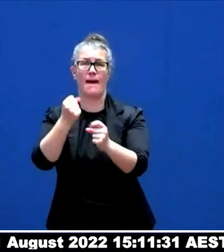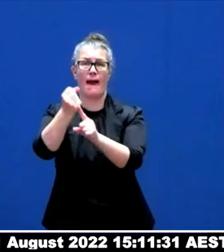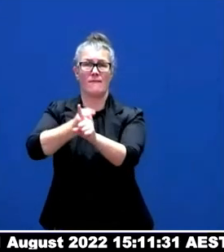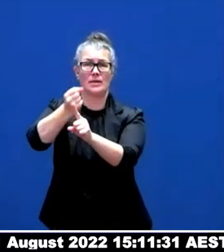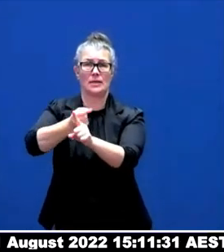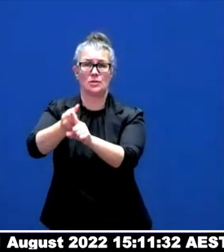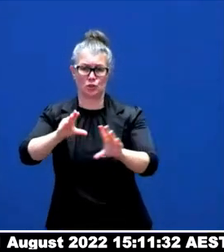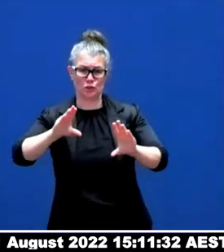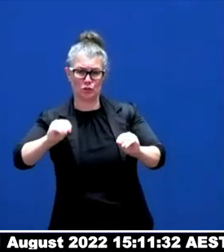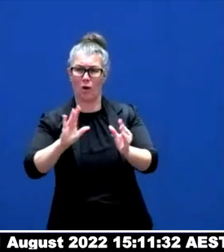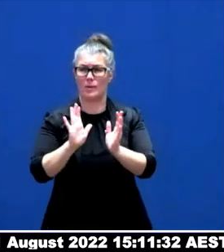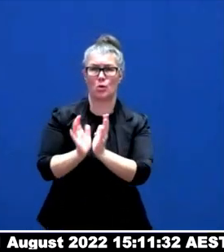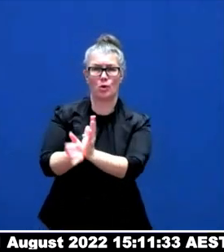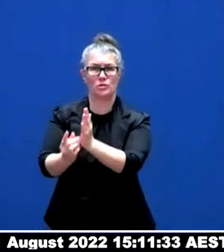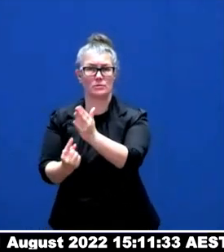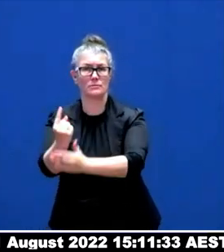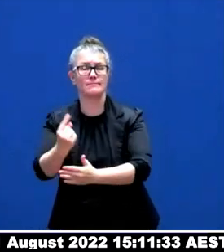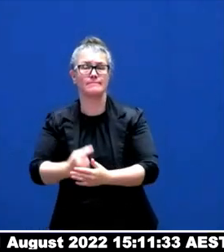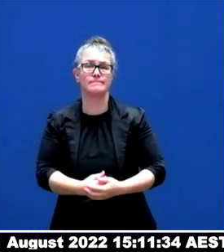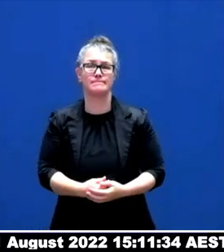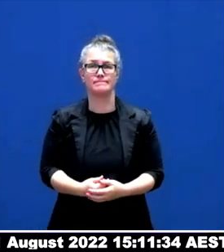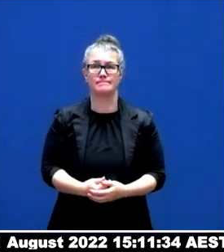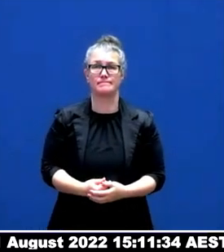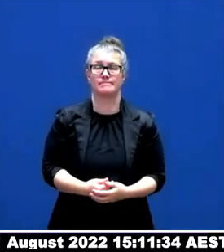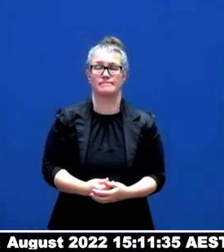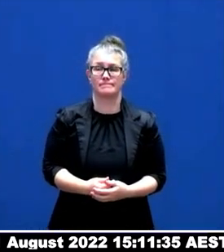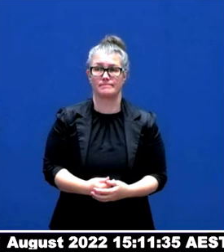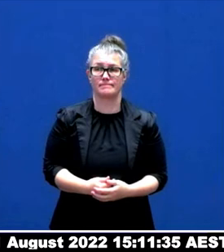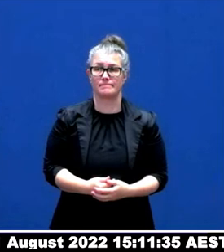Just excuse me one moment.